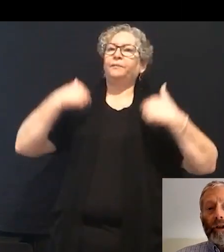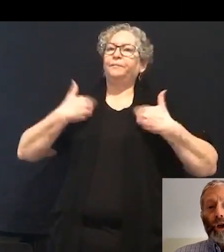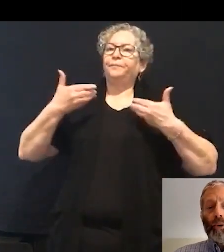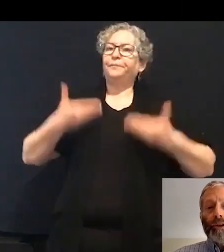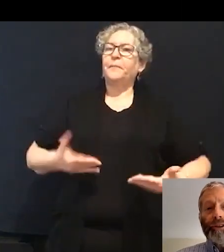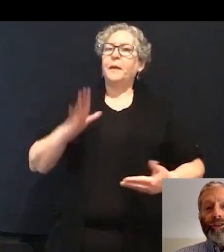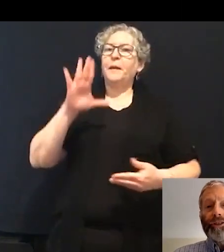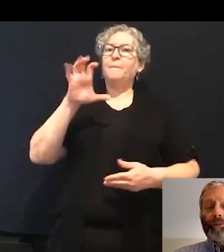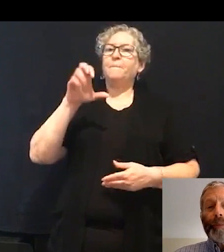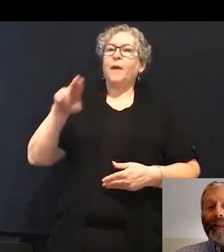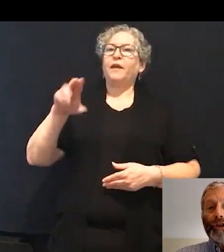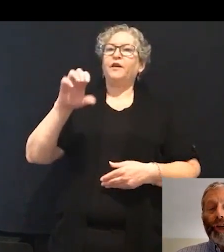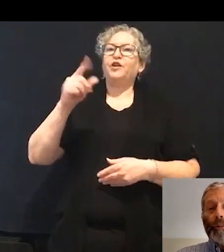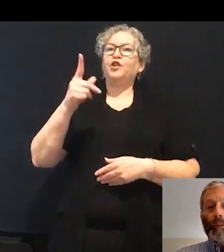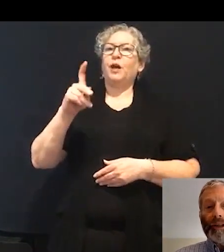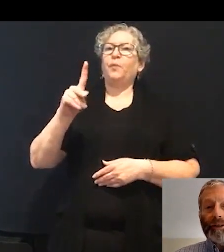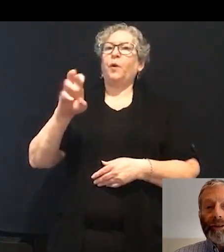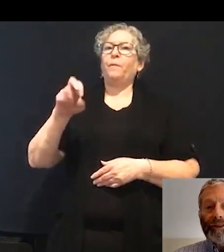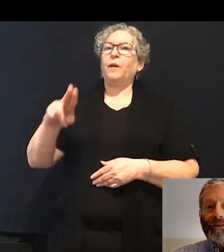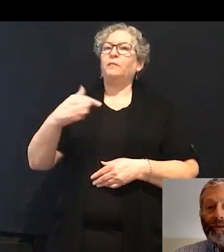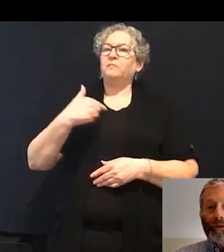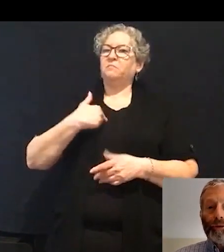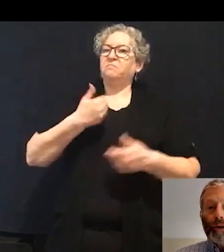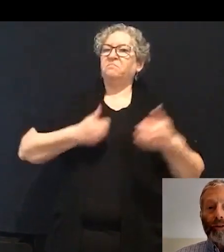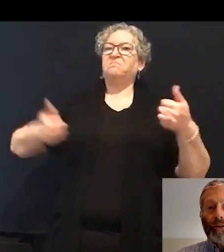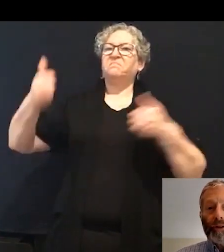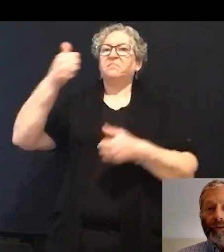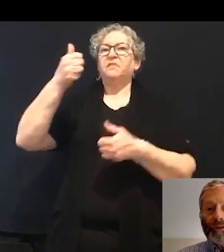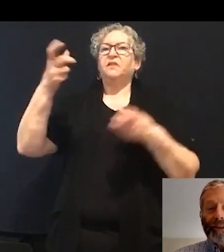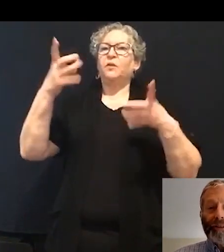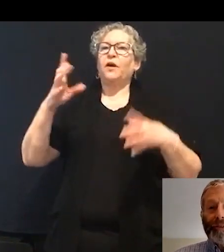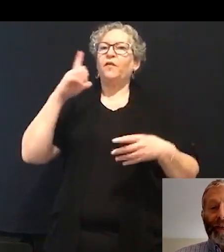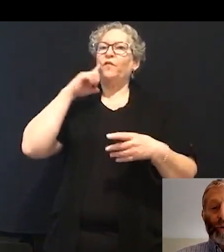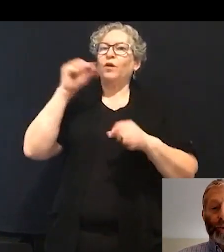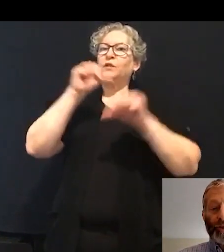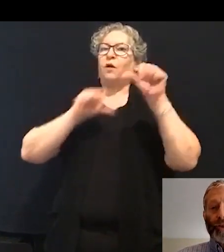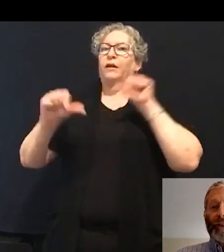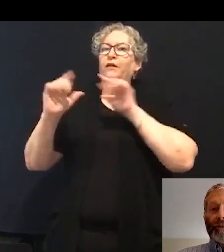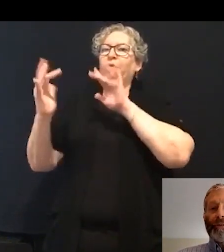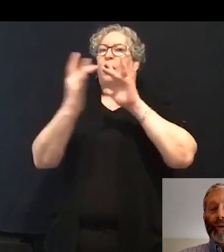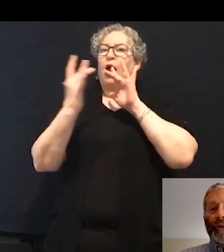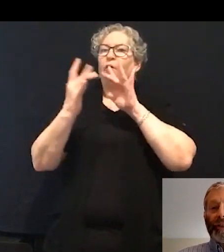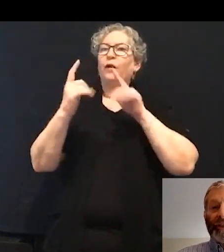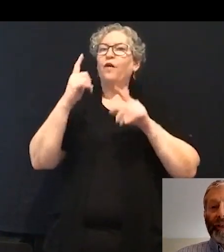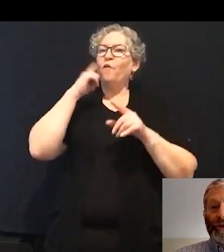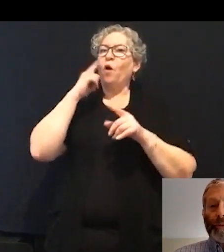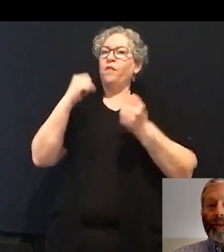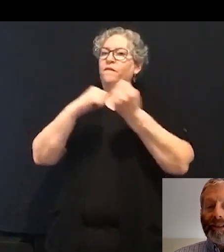Hello, this is Ben Shaberman, Senior Director of Scientific Outreach and Community Engagement